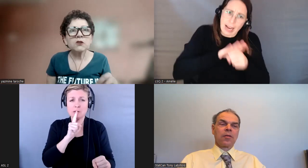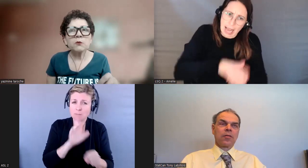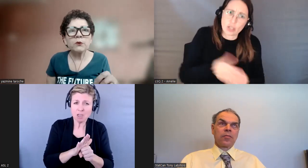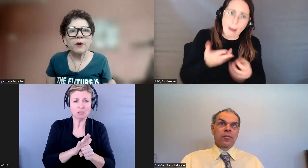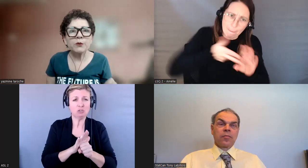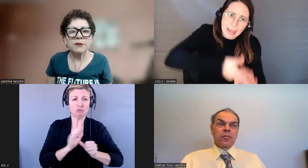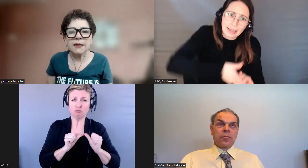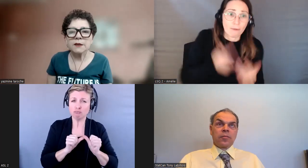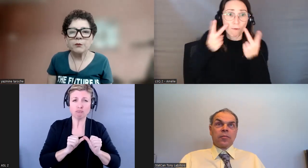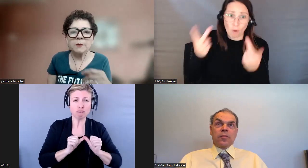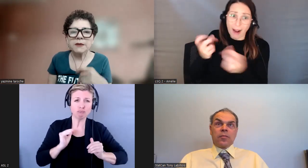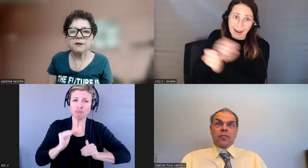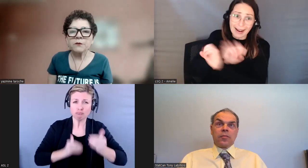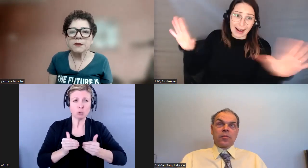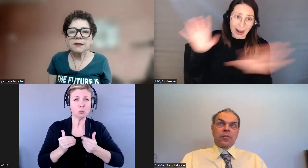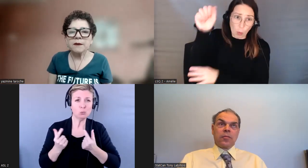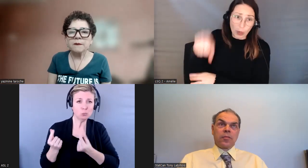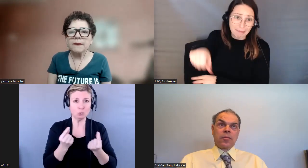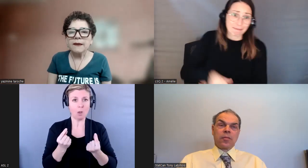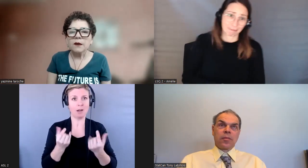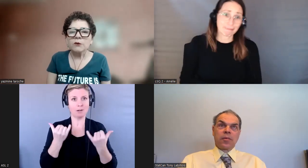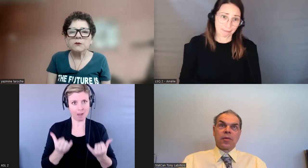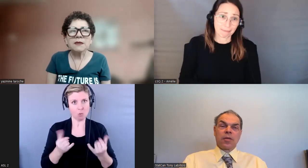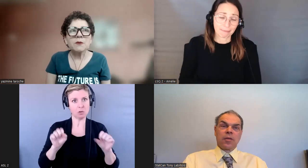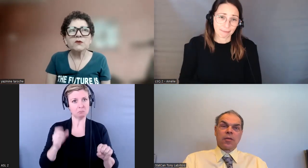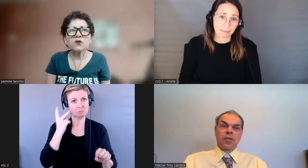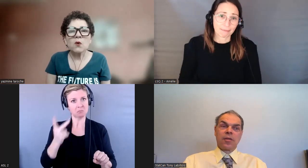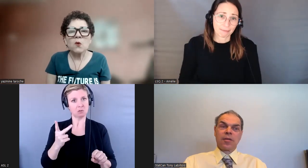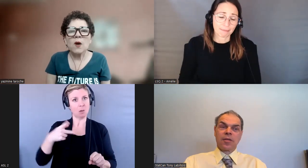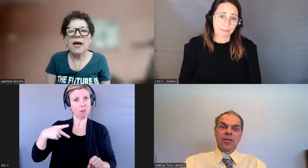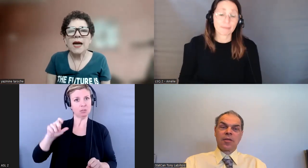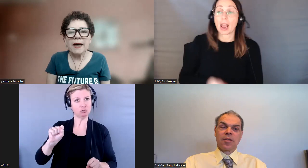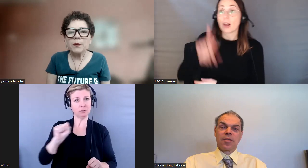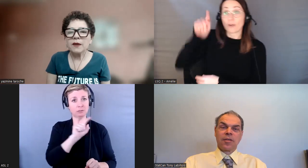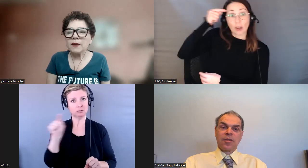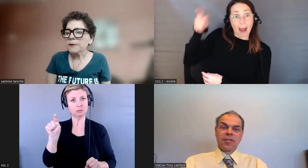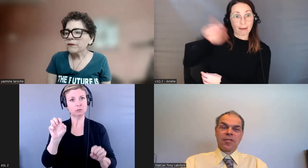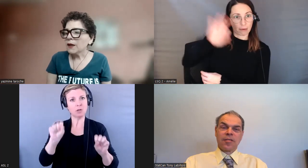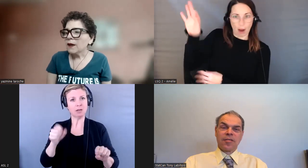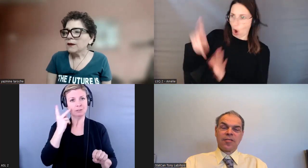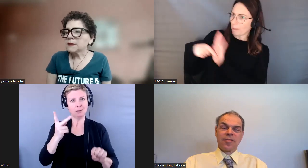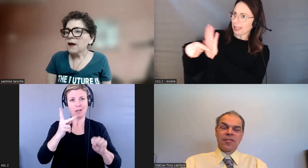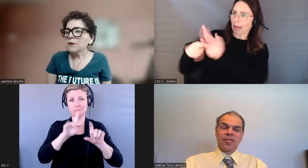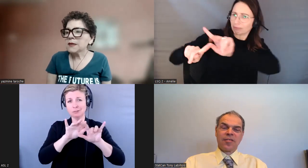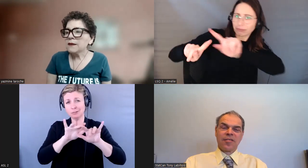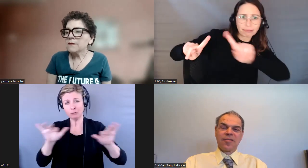more representative public service now which makes me so happy because I will tell you